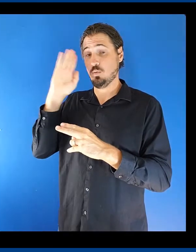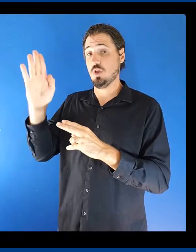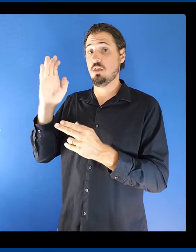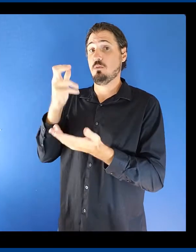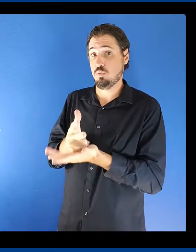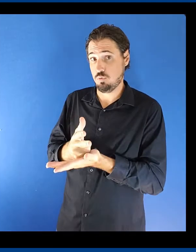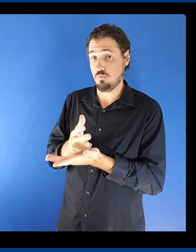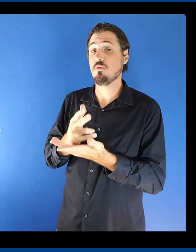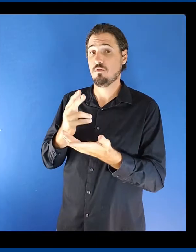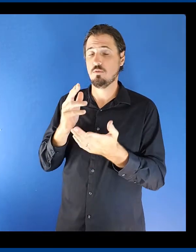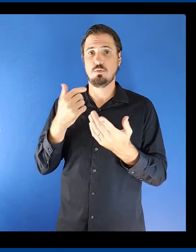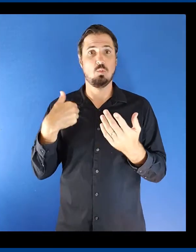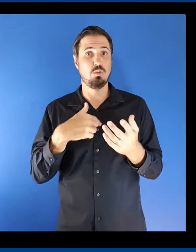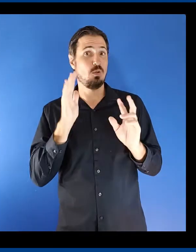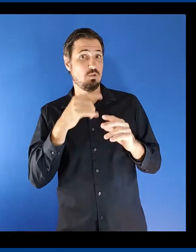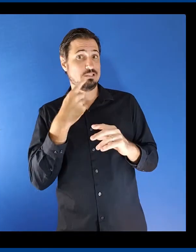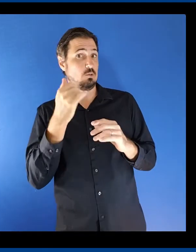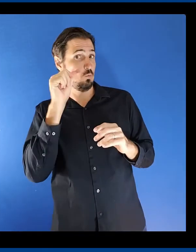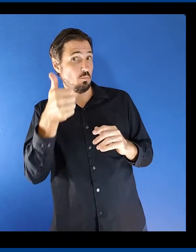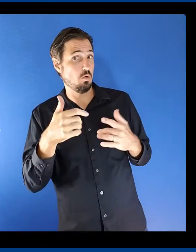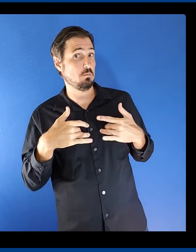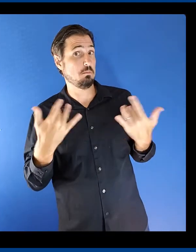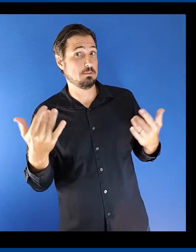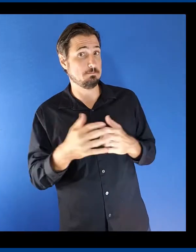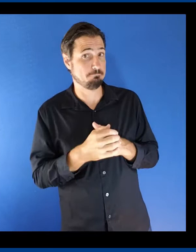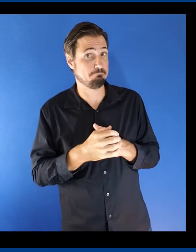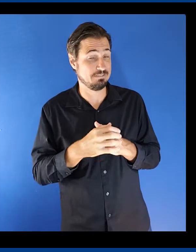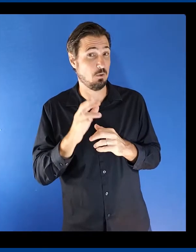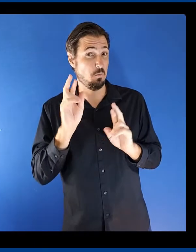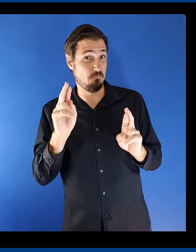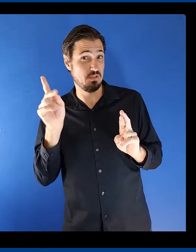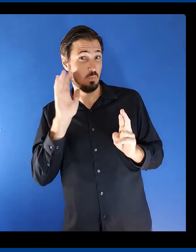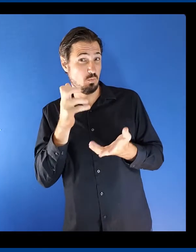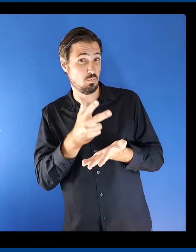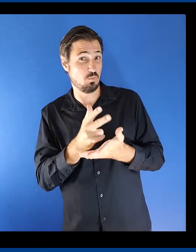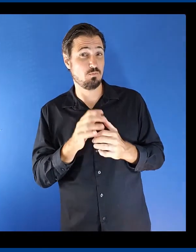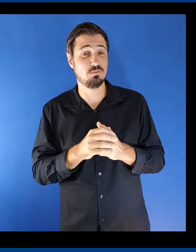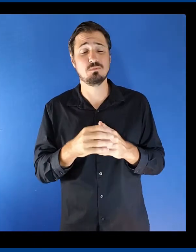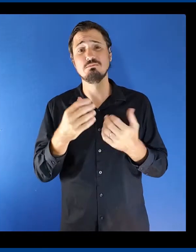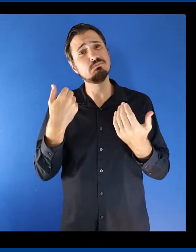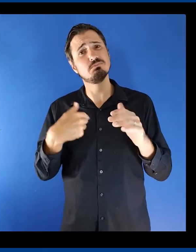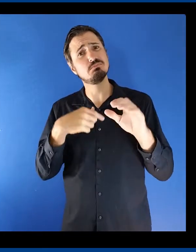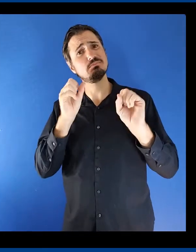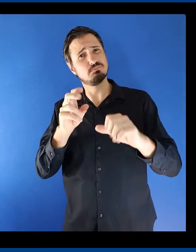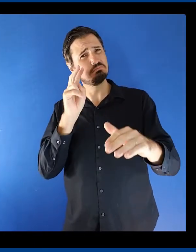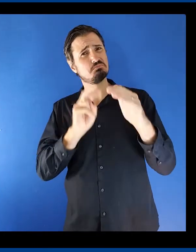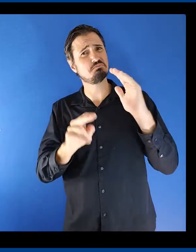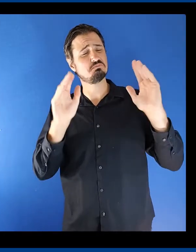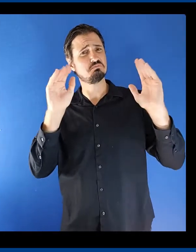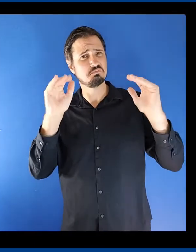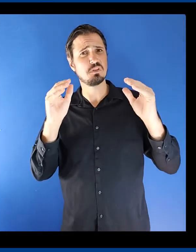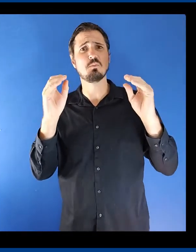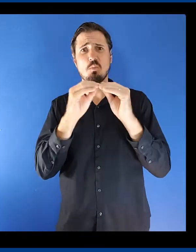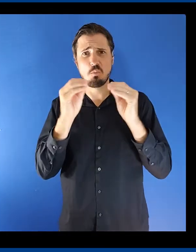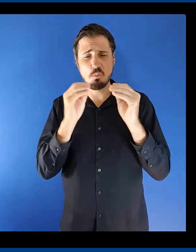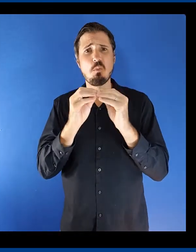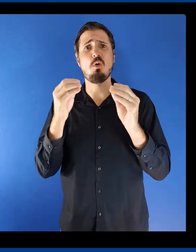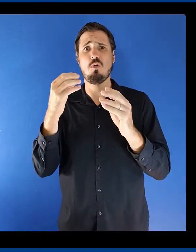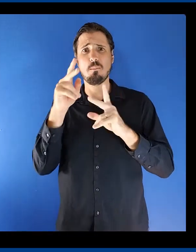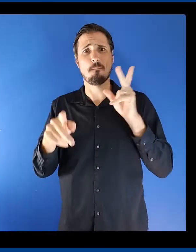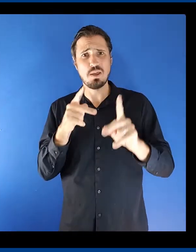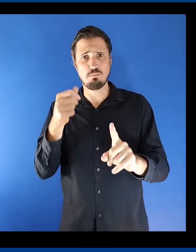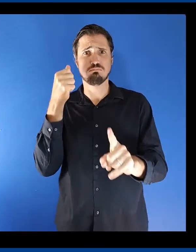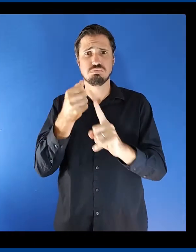As we’ve discussed many times, we can expect more positive cases of COVID-19 as we all start to emerge from the protective barrier of our homes